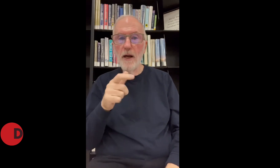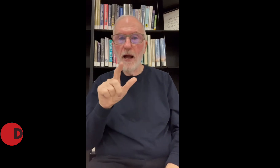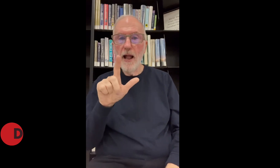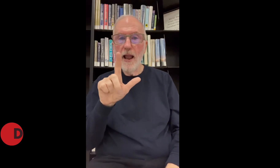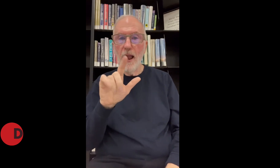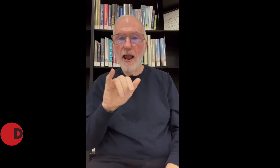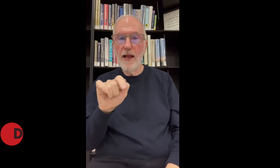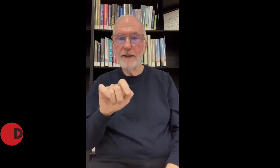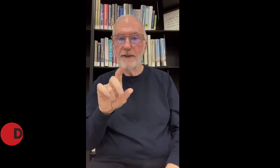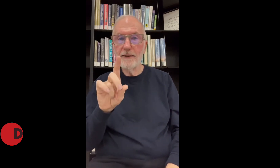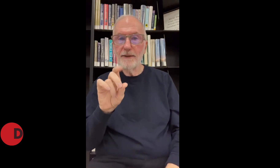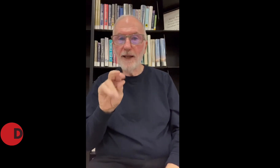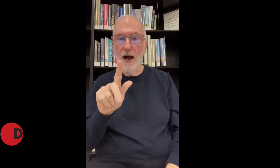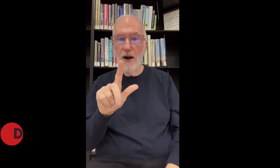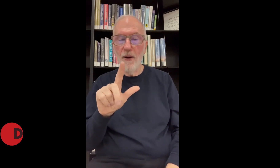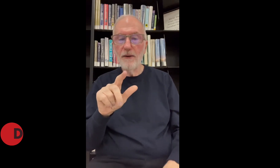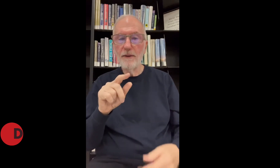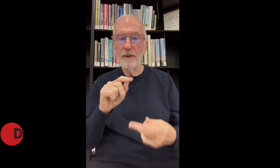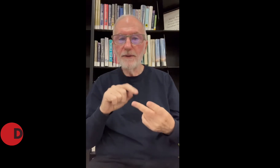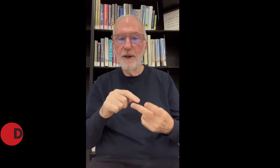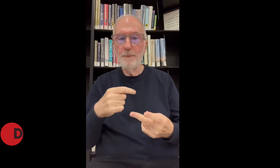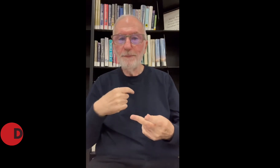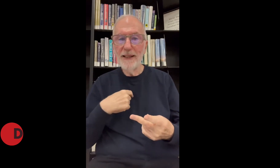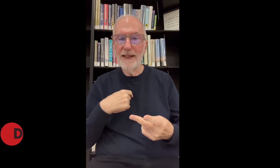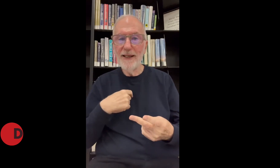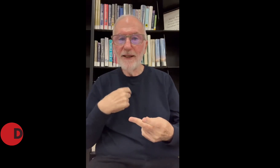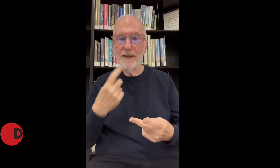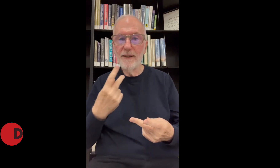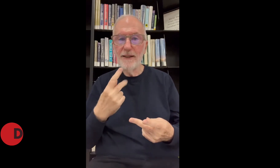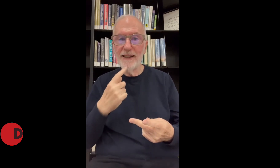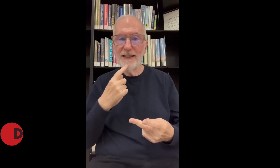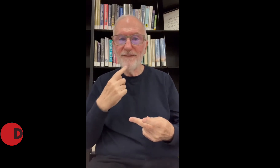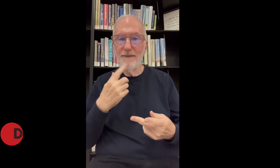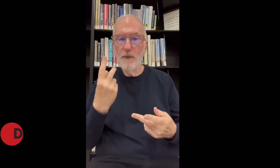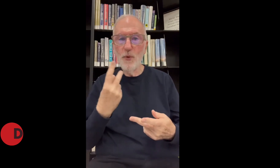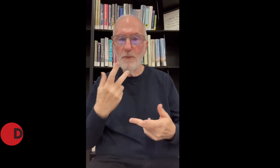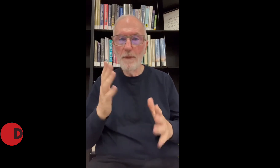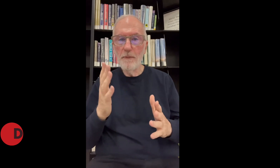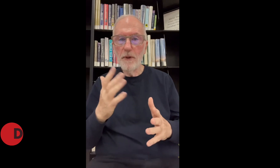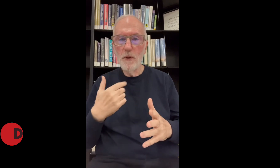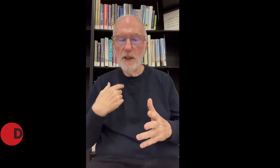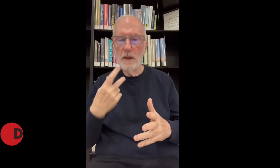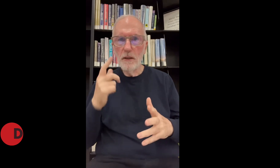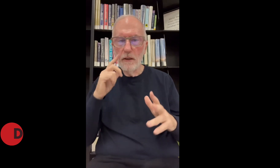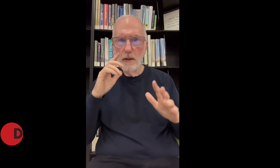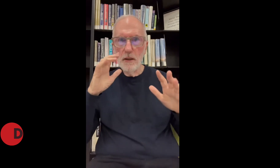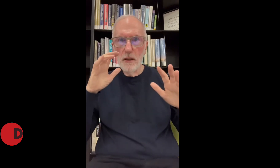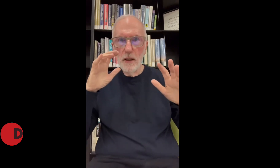Elizabeth Doull and me, Jim McDermott. We were dumbfounded with the resignations.